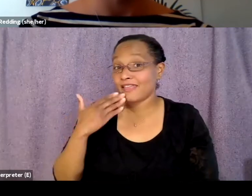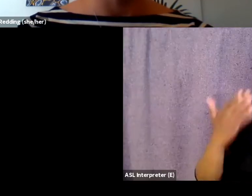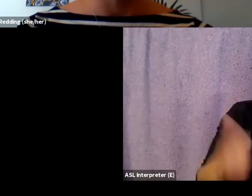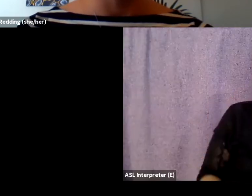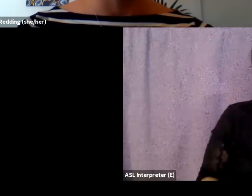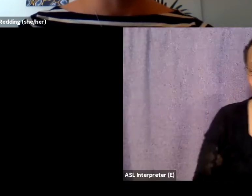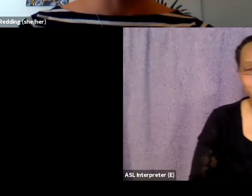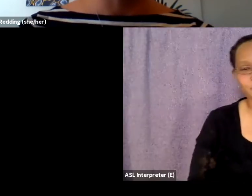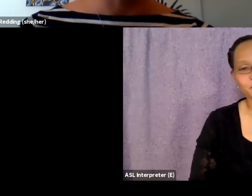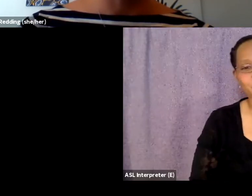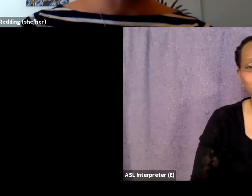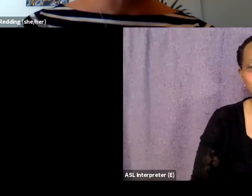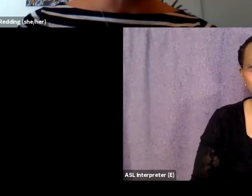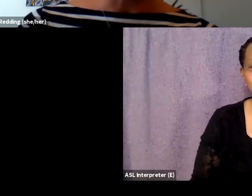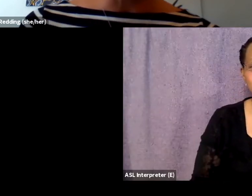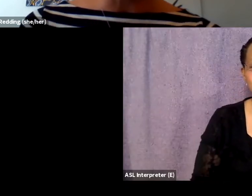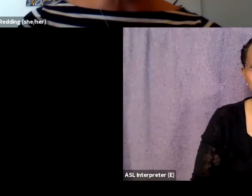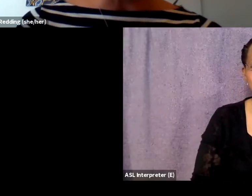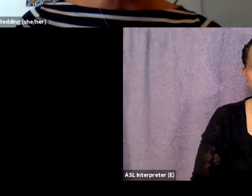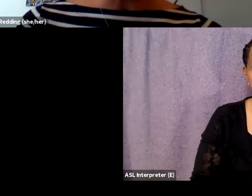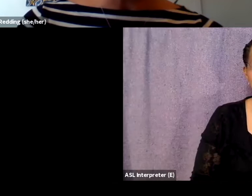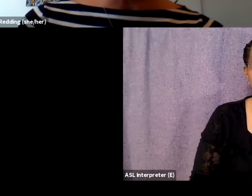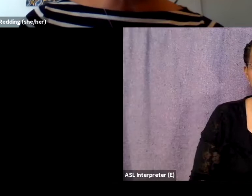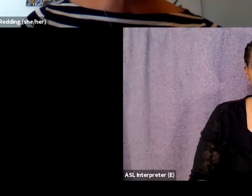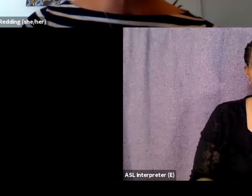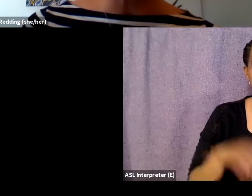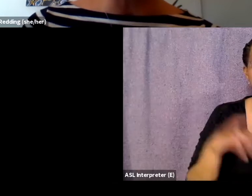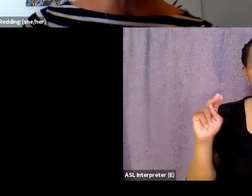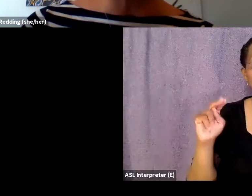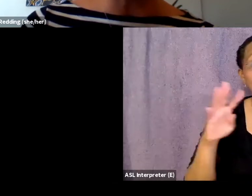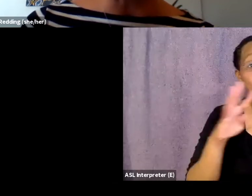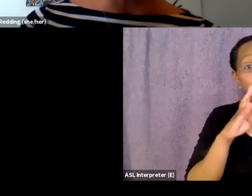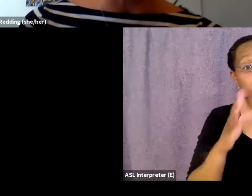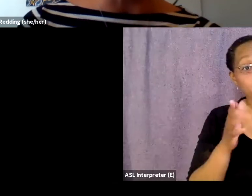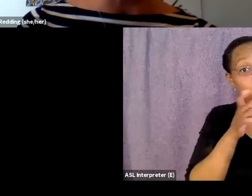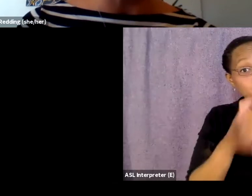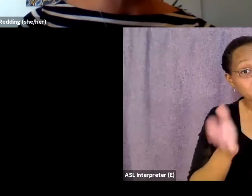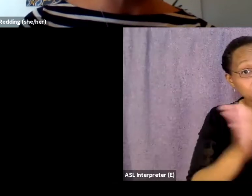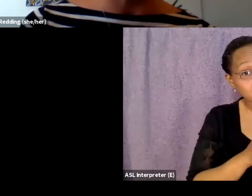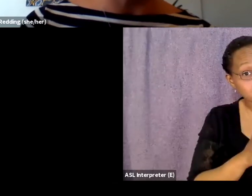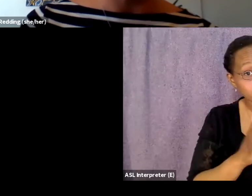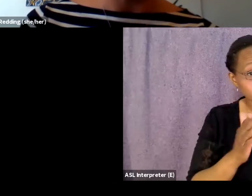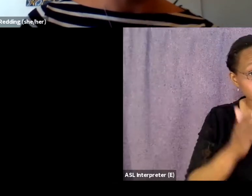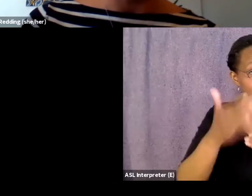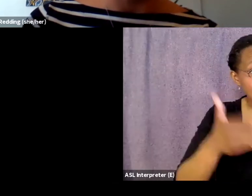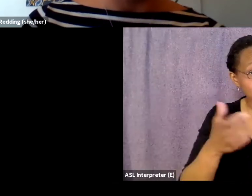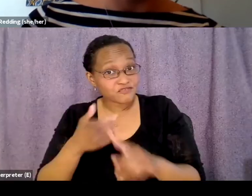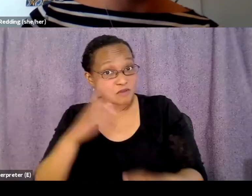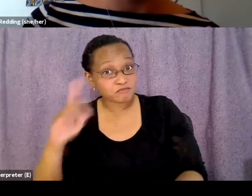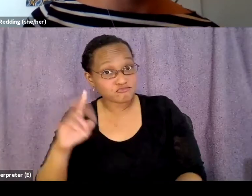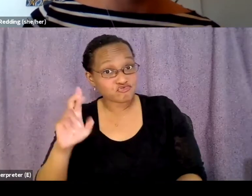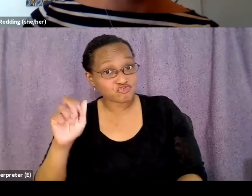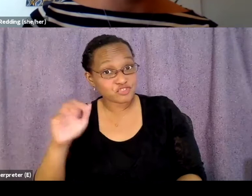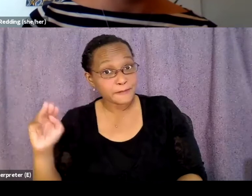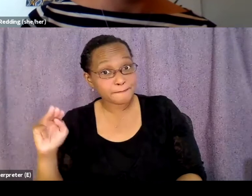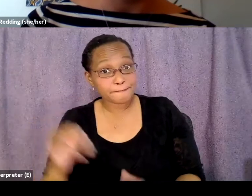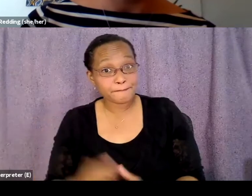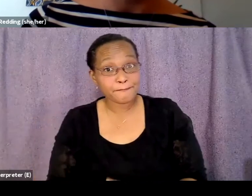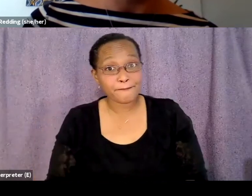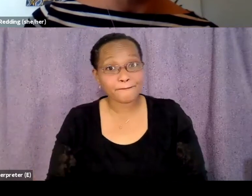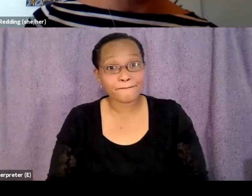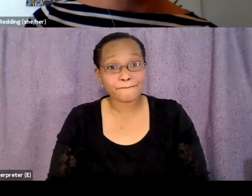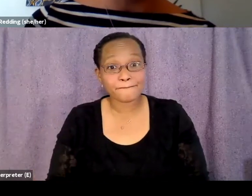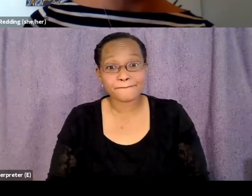Nicole Redding (she/her): um do we have next from DREAM Kathleen or Daniel.